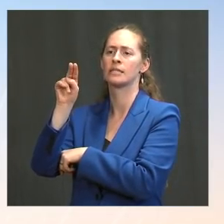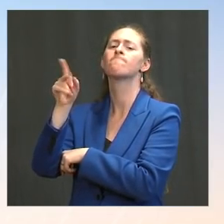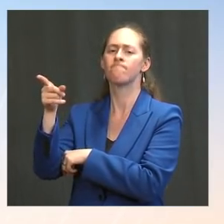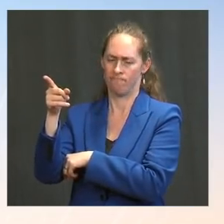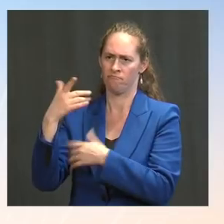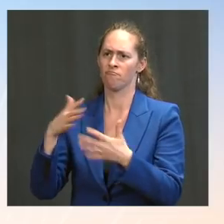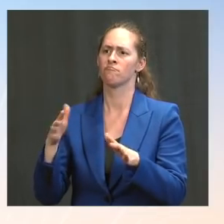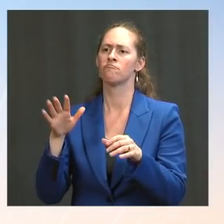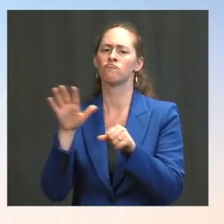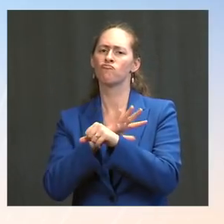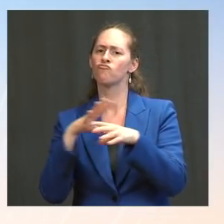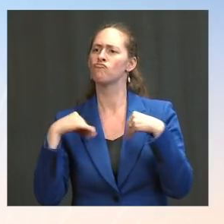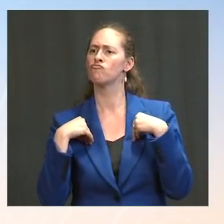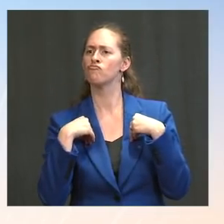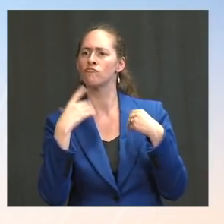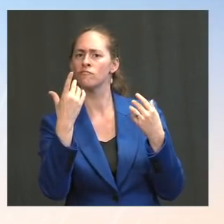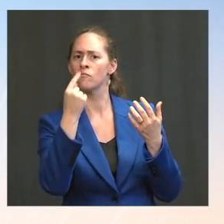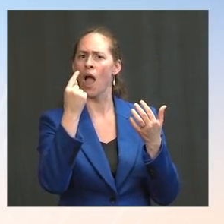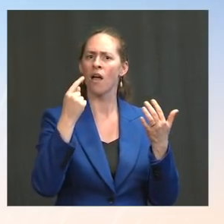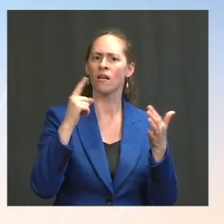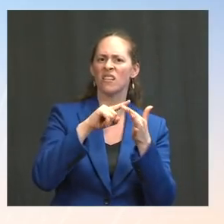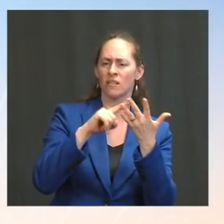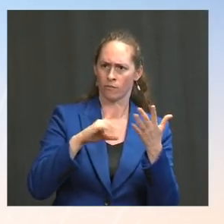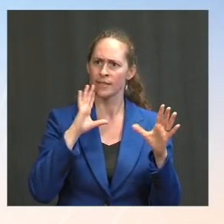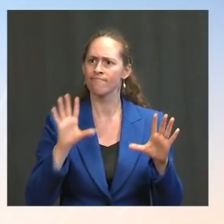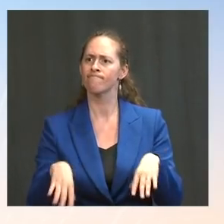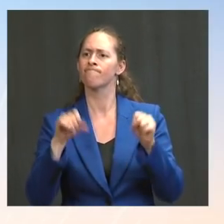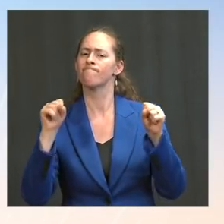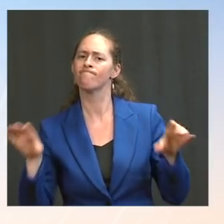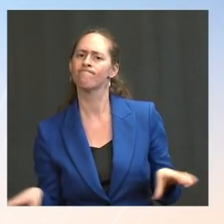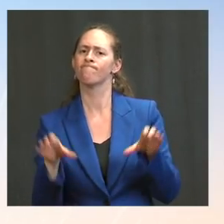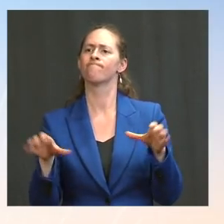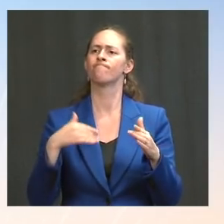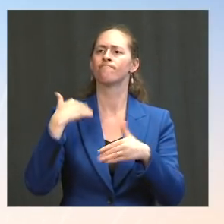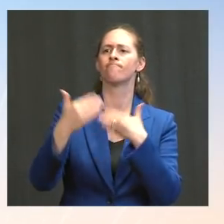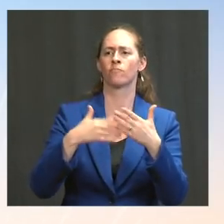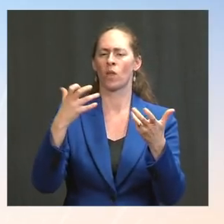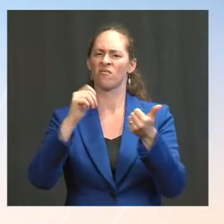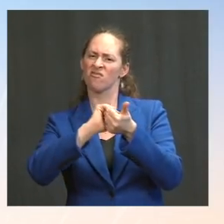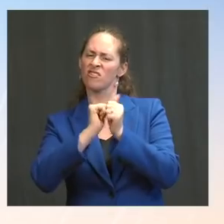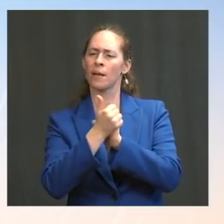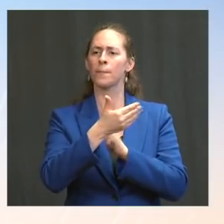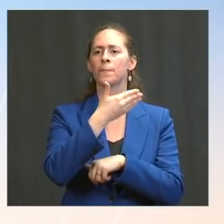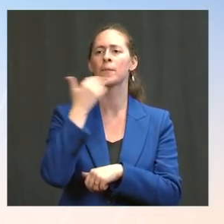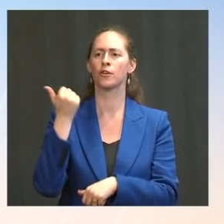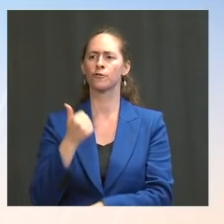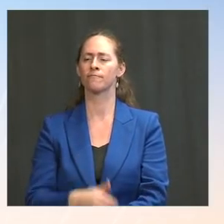is taking an action step to change, and hopefully change the course of, what we've seen over the last several -- for several years --